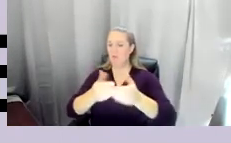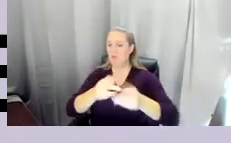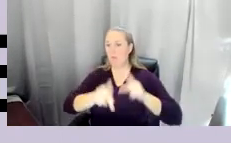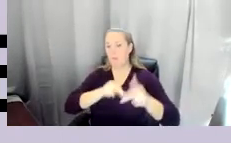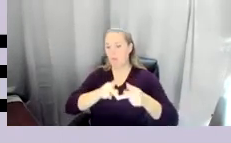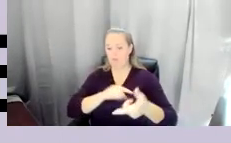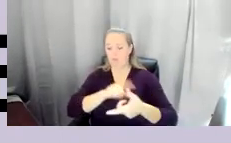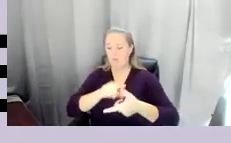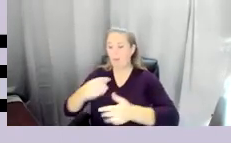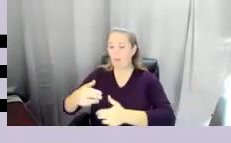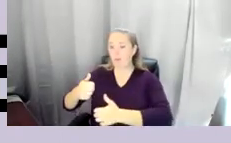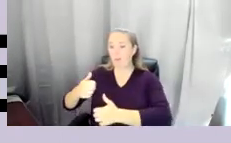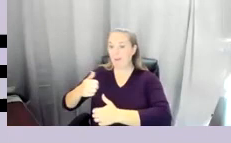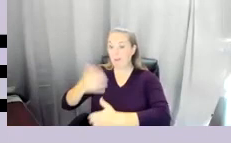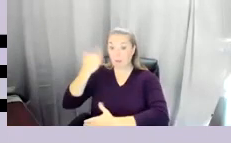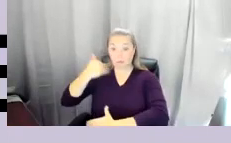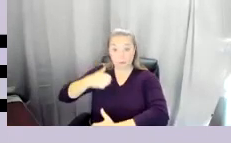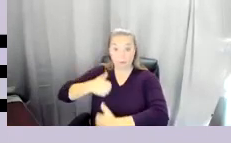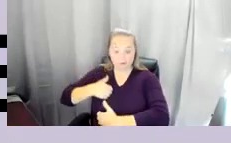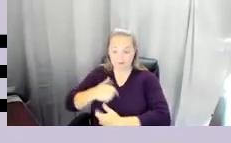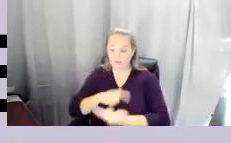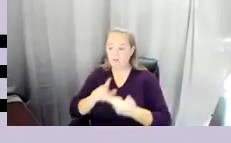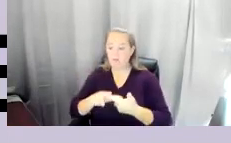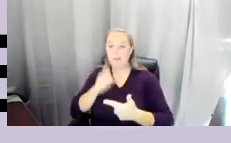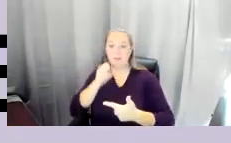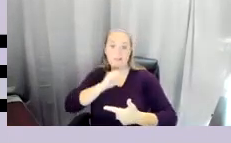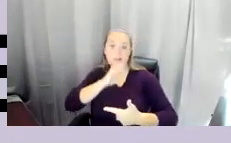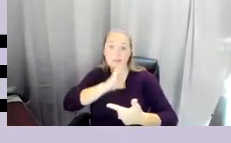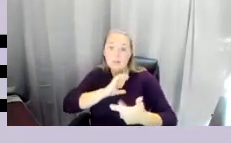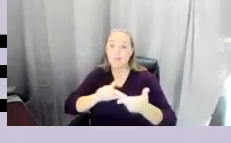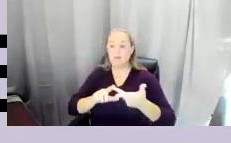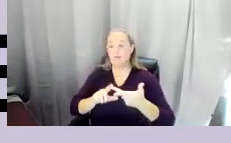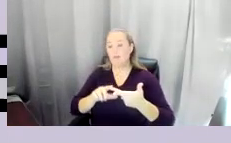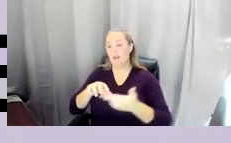FUNDING ALLOCATED FOR ALL